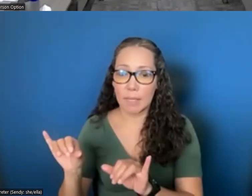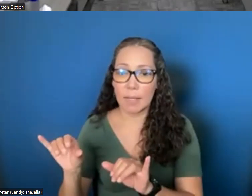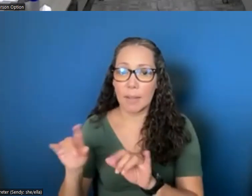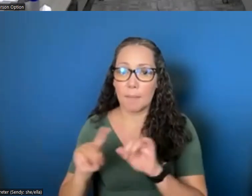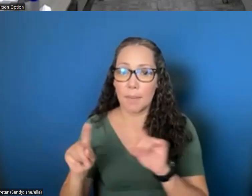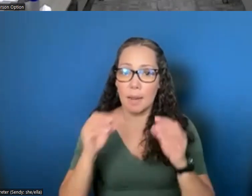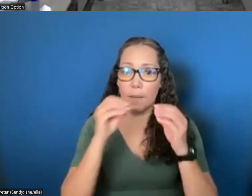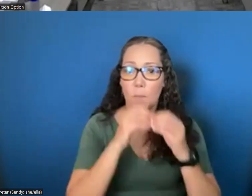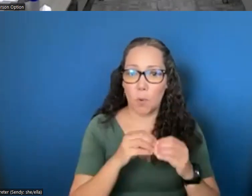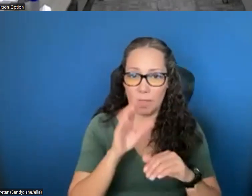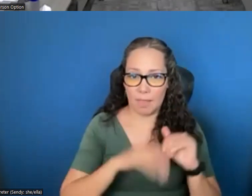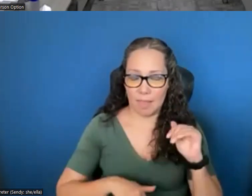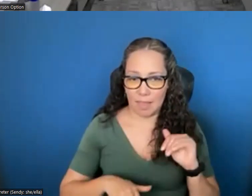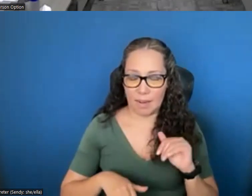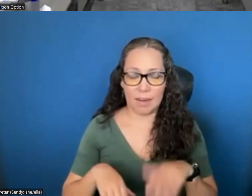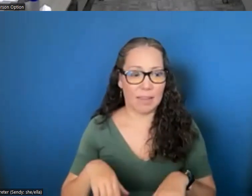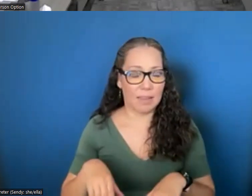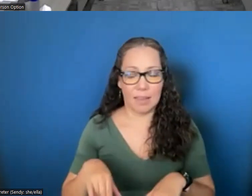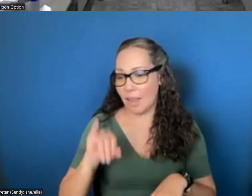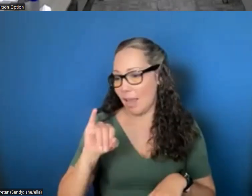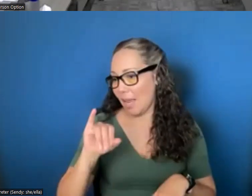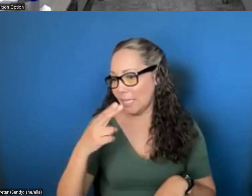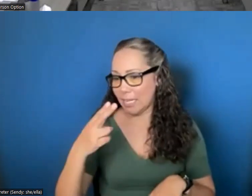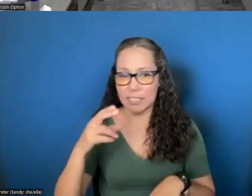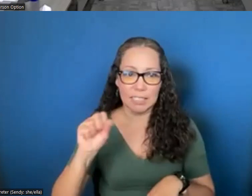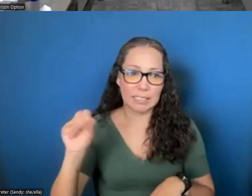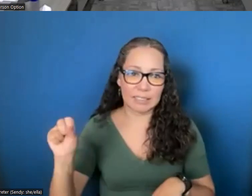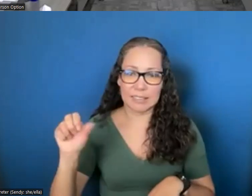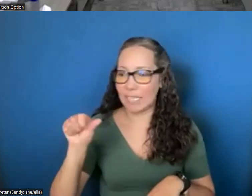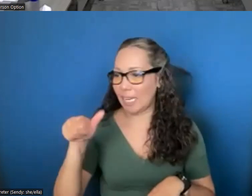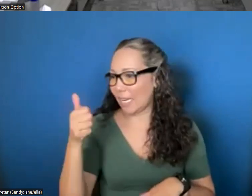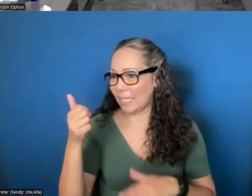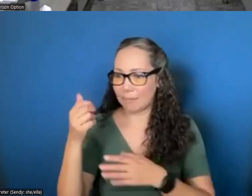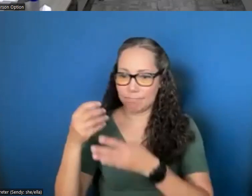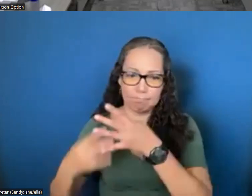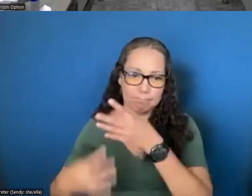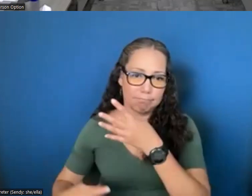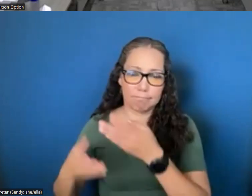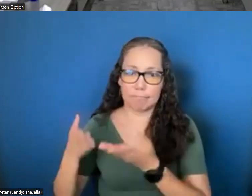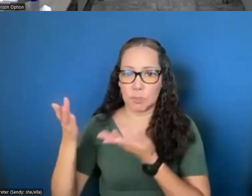agencies you know IHSS just any services that could possibly benefit an older adult that may